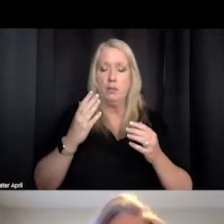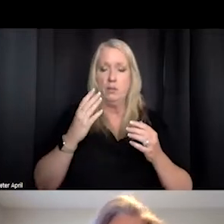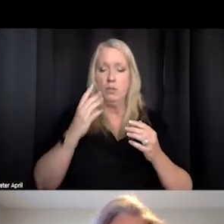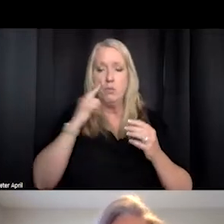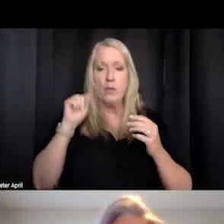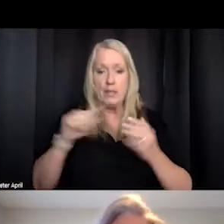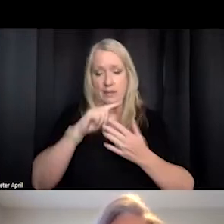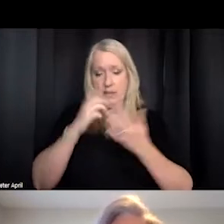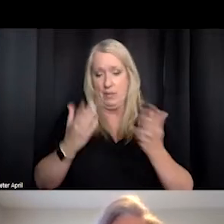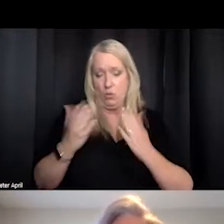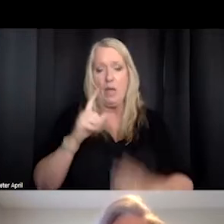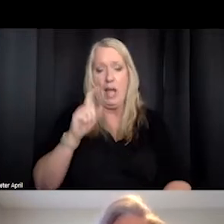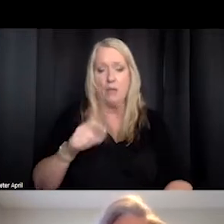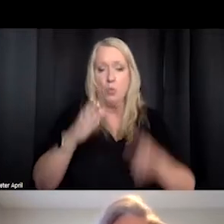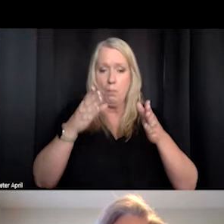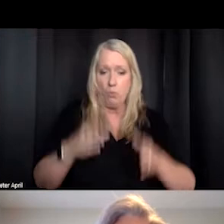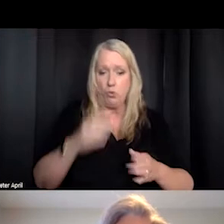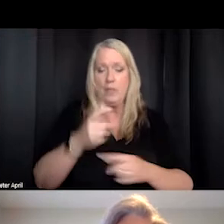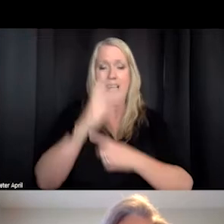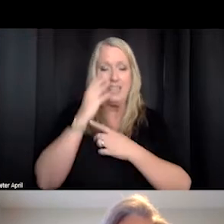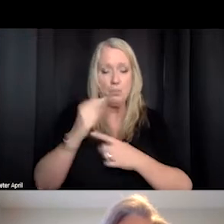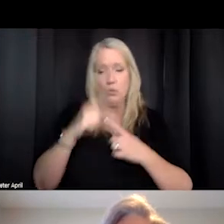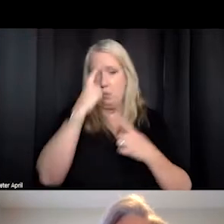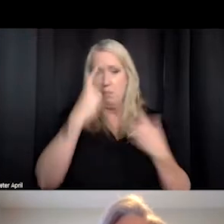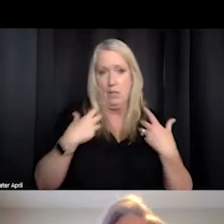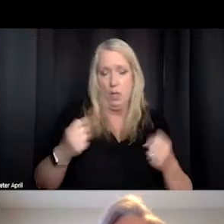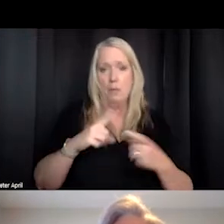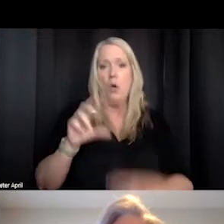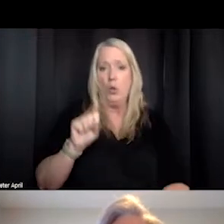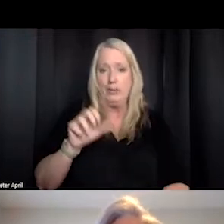AS I MENTIONED TO A PERSON, THAT IS EXPERIENCING A MENTAL HEALTH OR SUBSTANCE USE DISORDER CRISIS